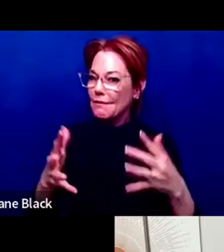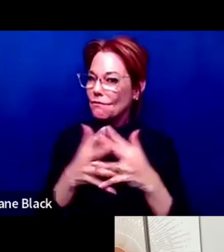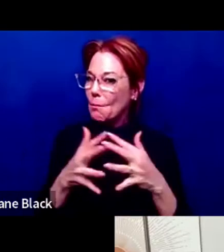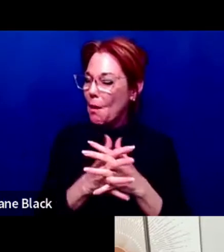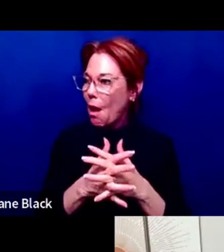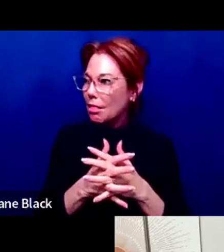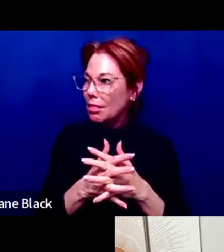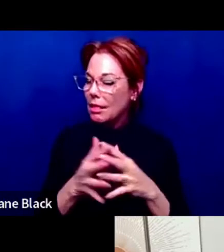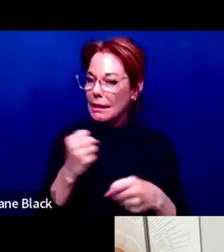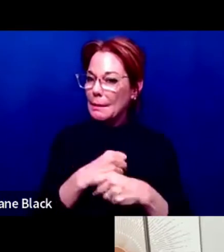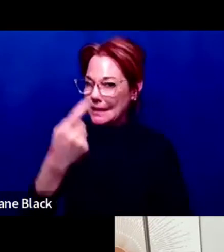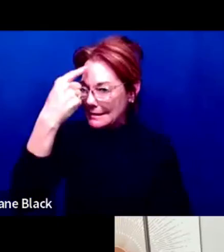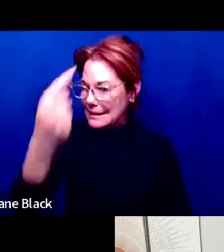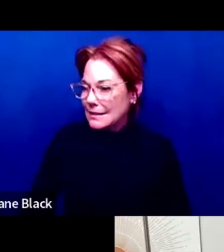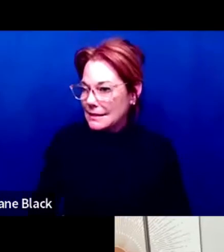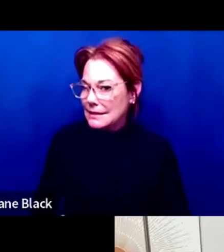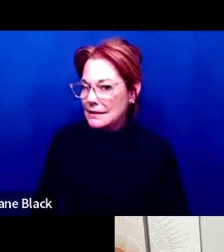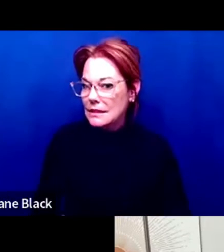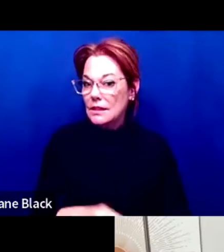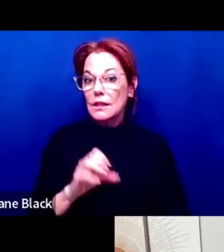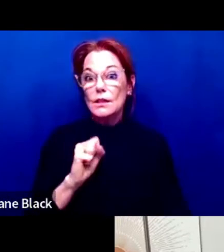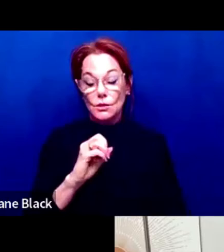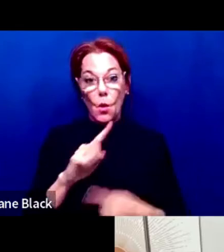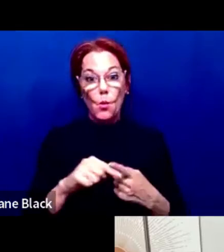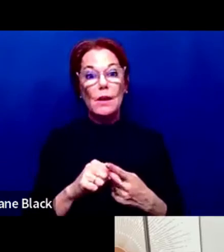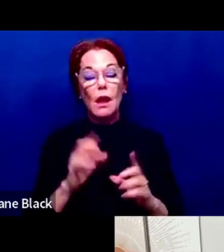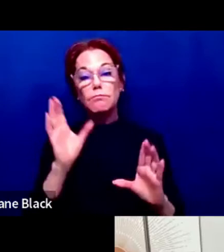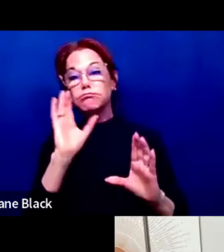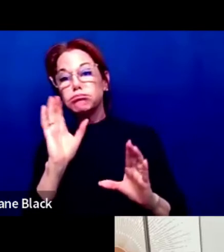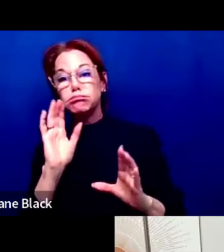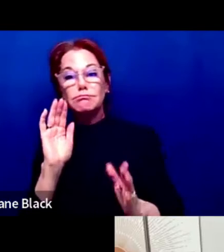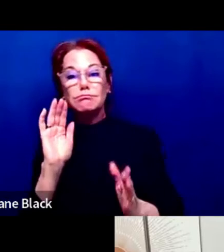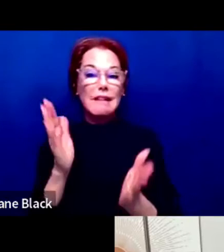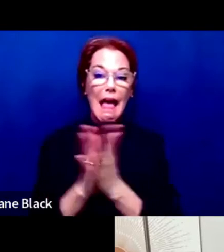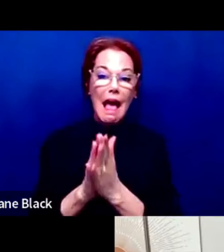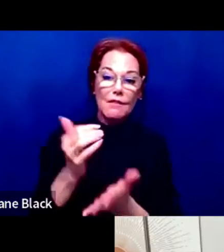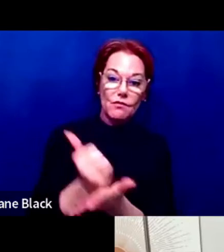answer was always was you drink or you've drank, you know, and that's not always the case. The